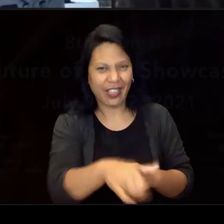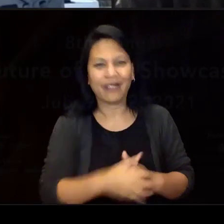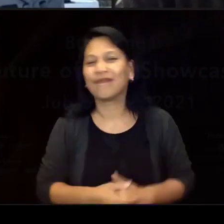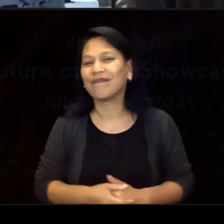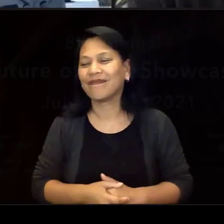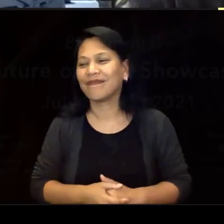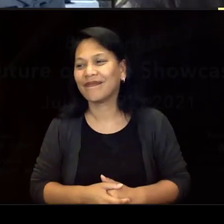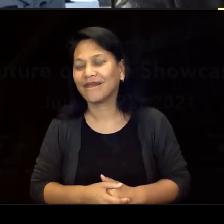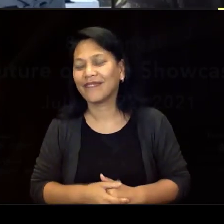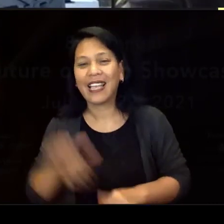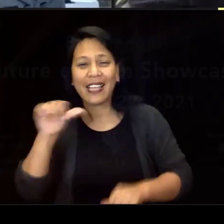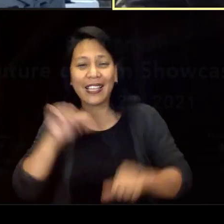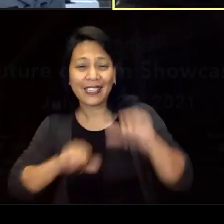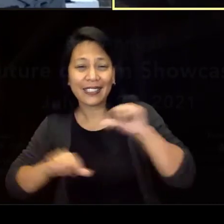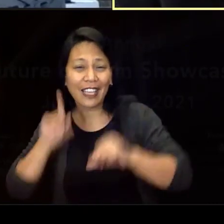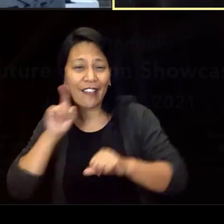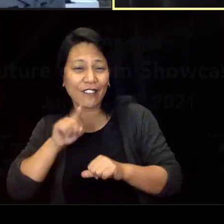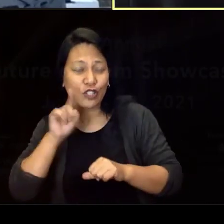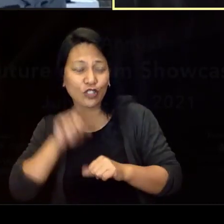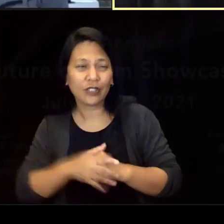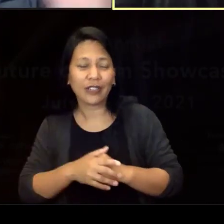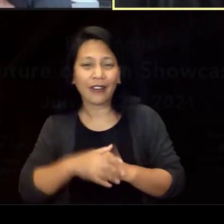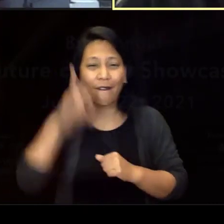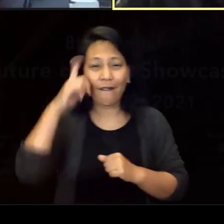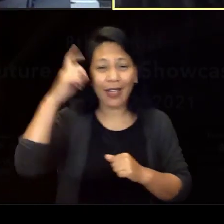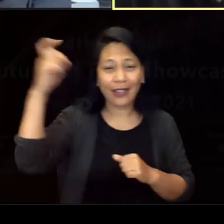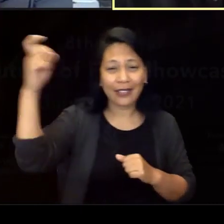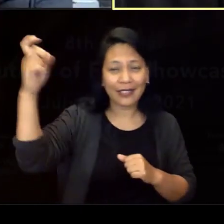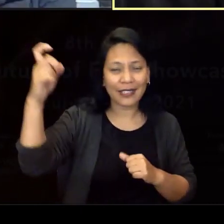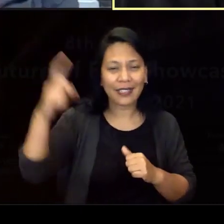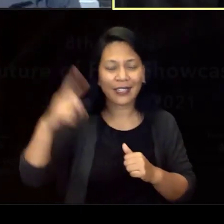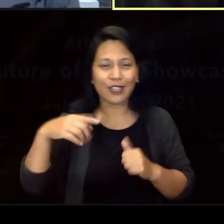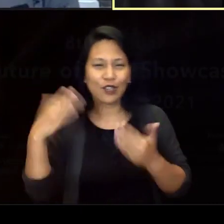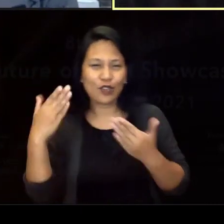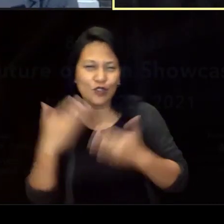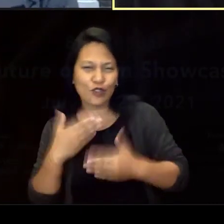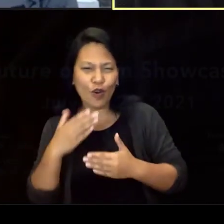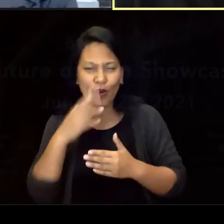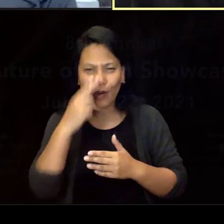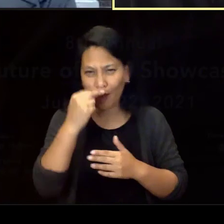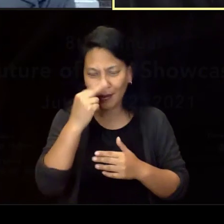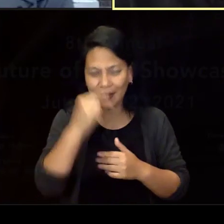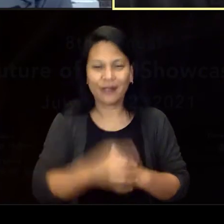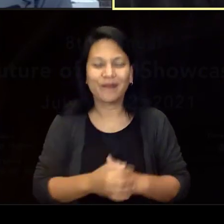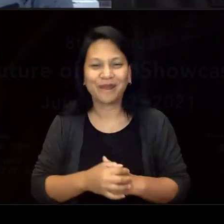Sci-Fi, fantasy, dark comedy. Love it. All right.